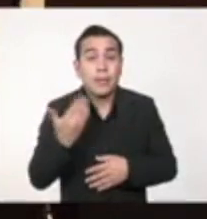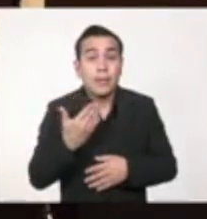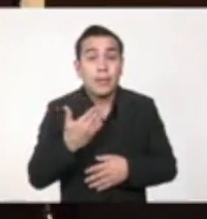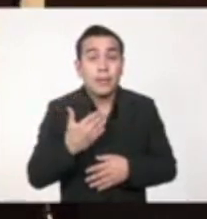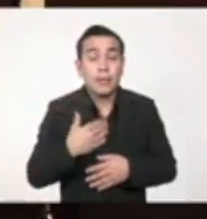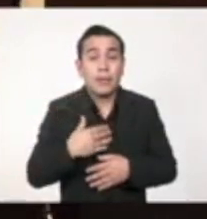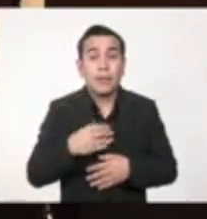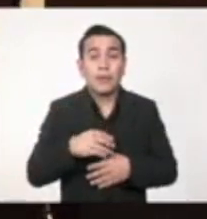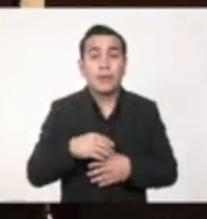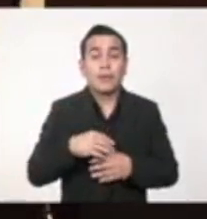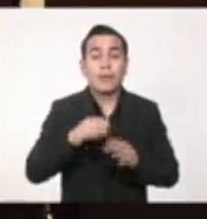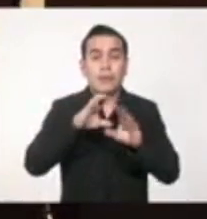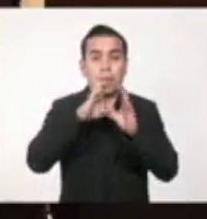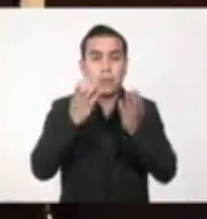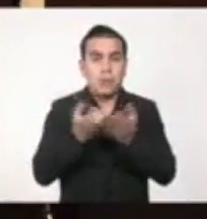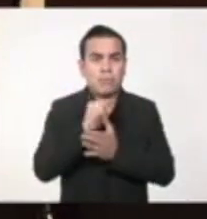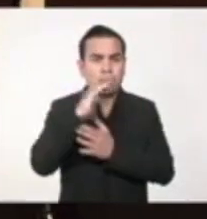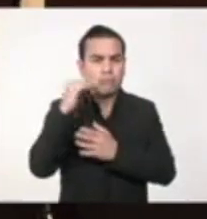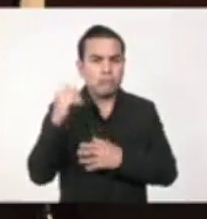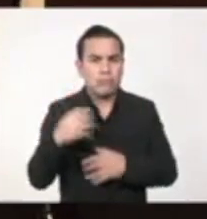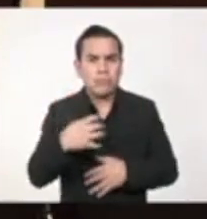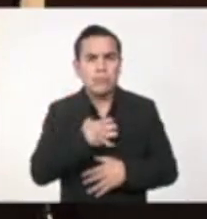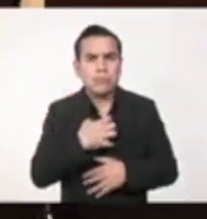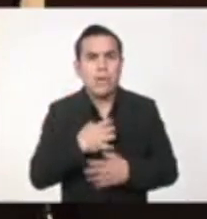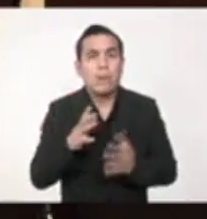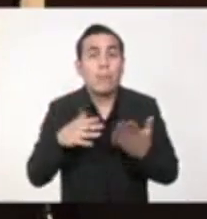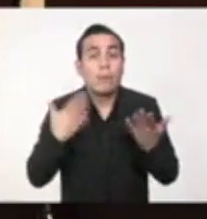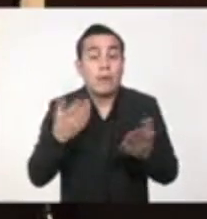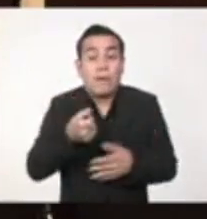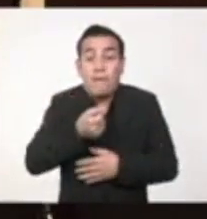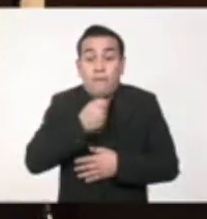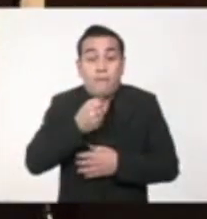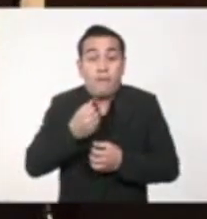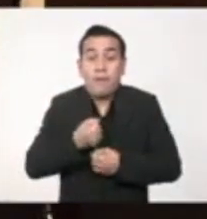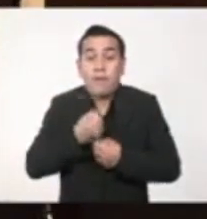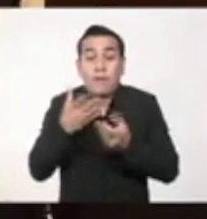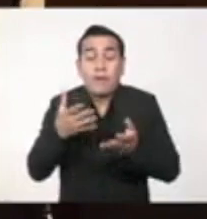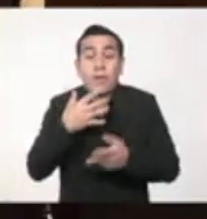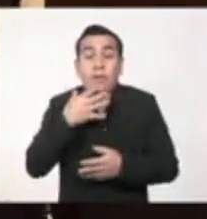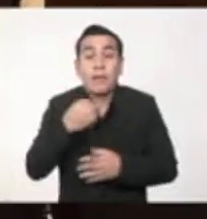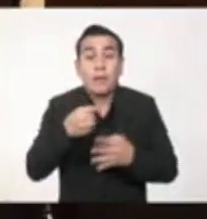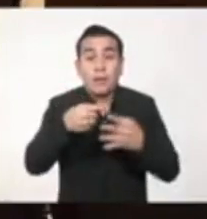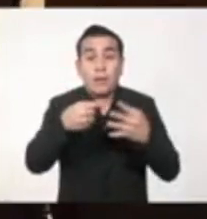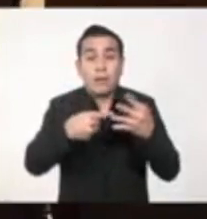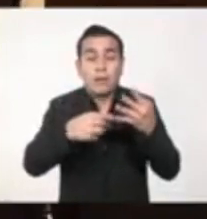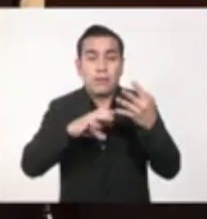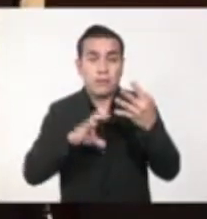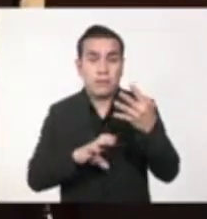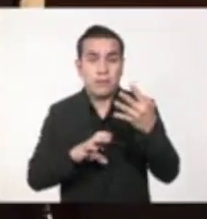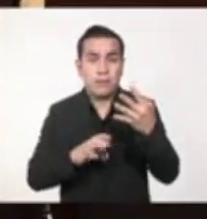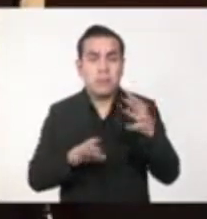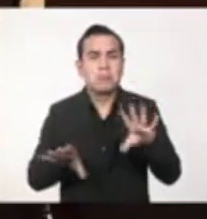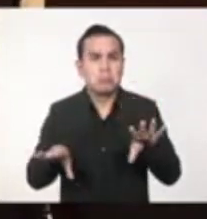they bothered is because they misinformed them, they did not tell them that the constitution of the Savior accepted it, and did not